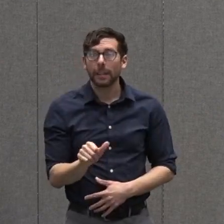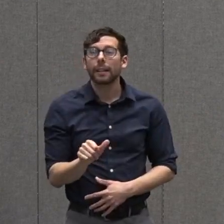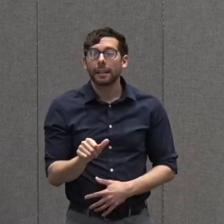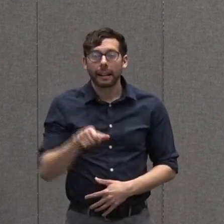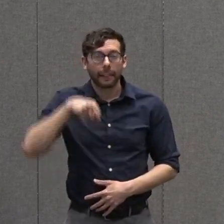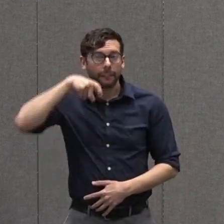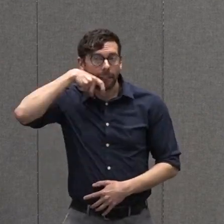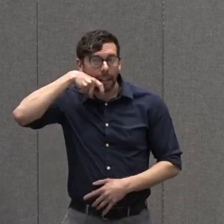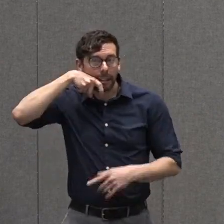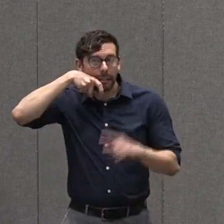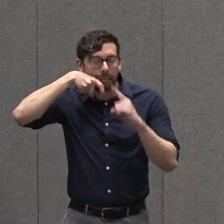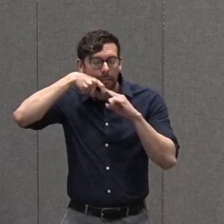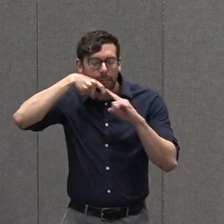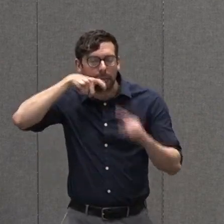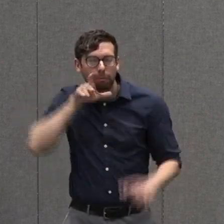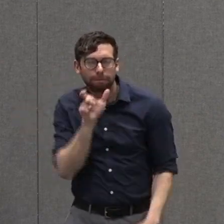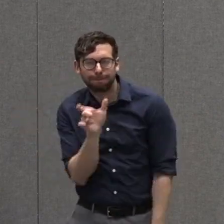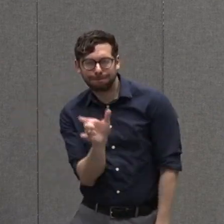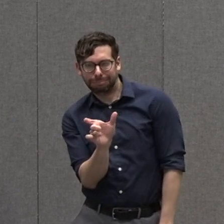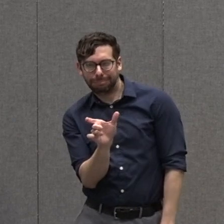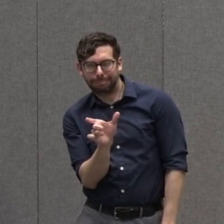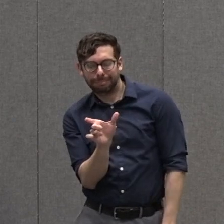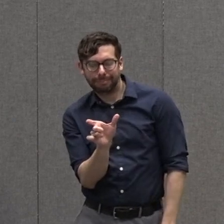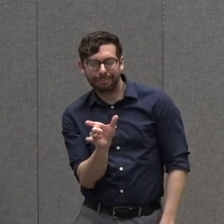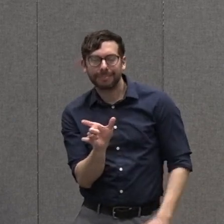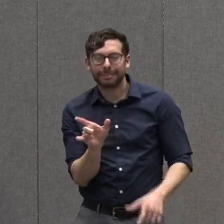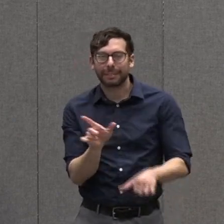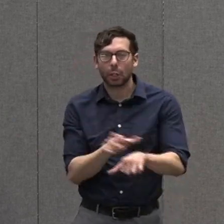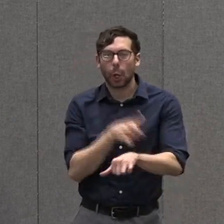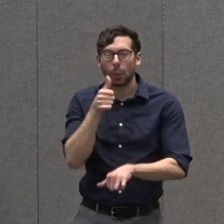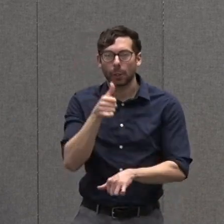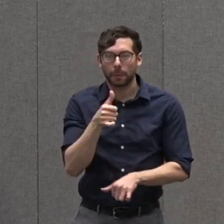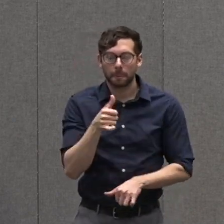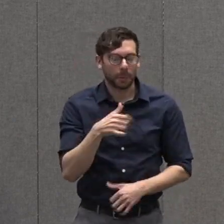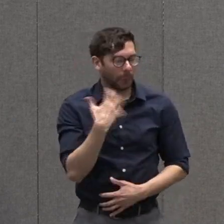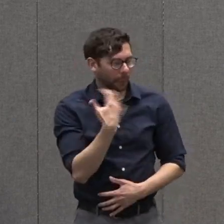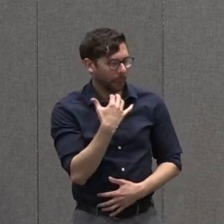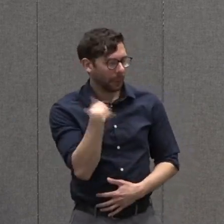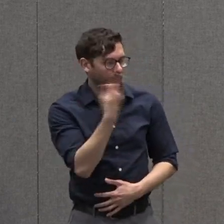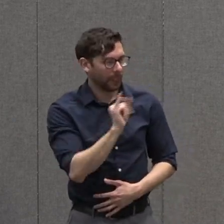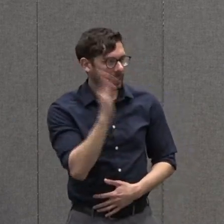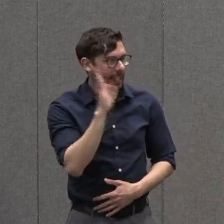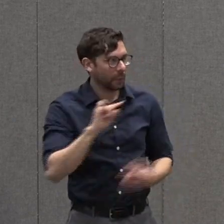Yeah, that looks pretty vicious, that would hurt. Definitely, yeah. - Just the stab would hurt.